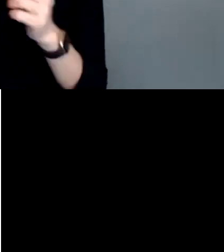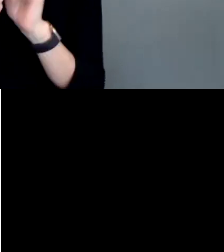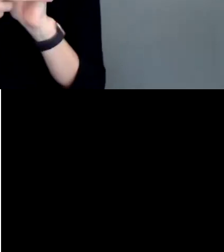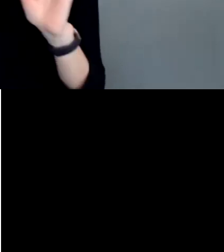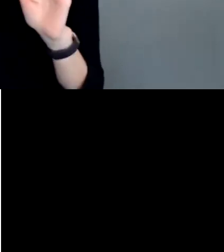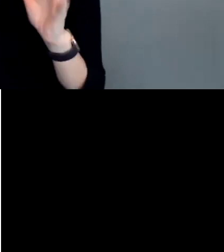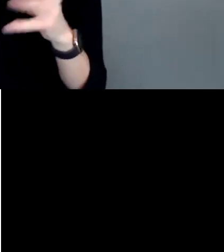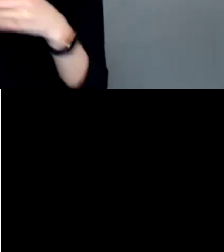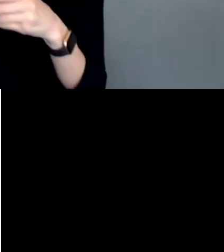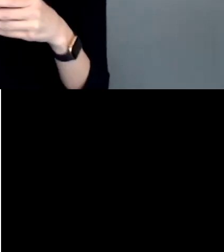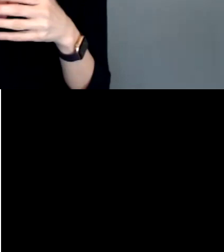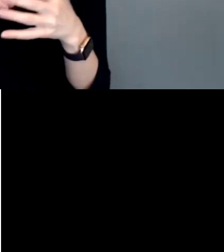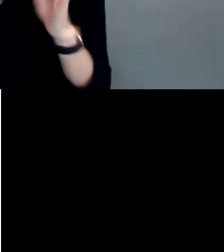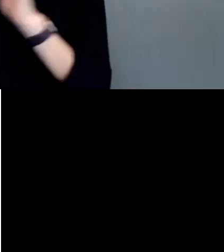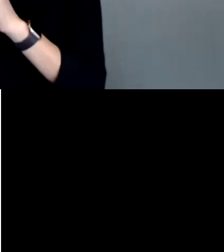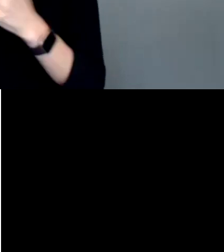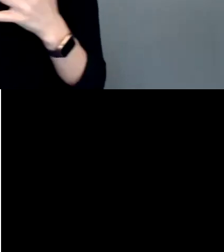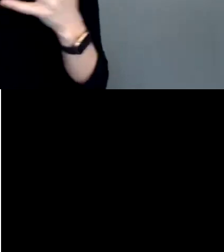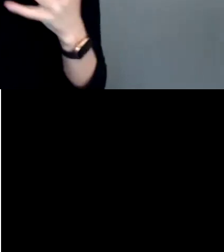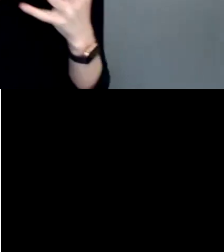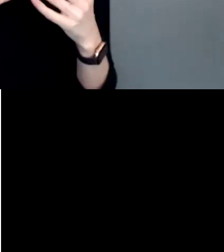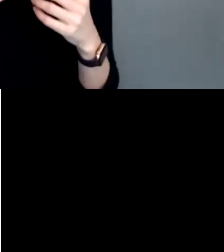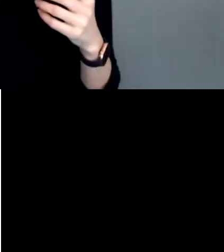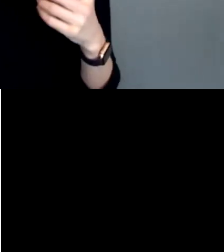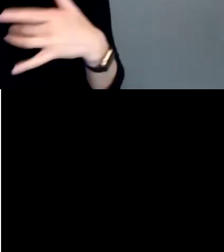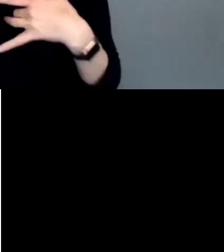Different groups feel like it includes different disorders.